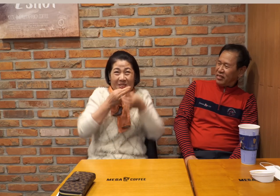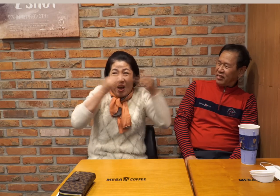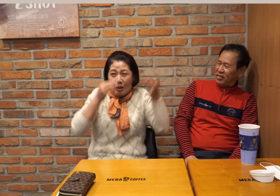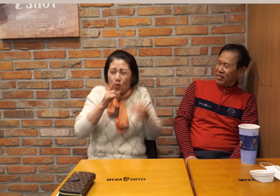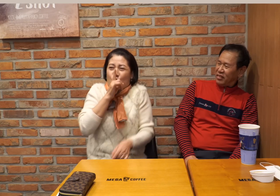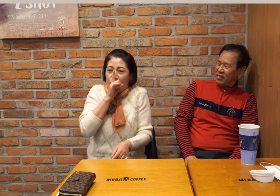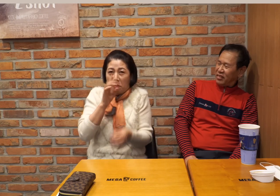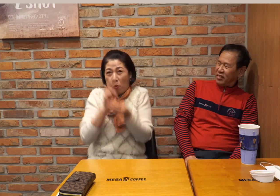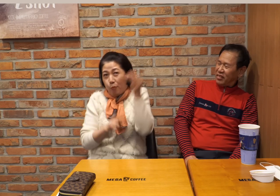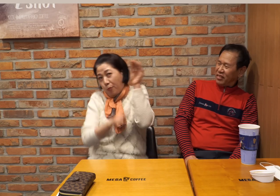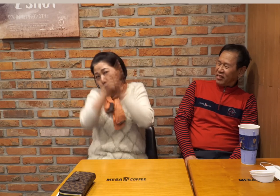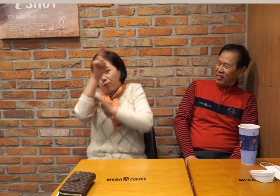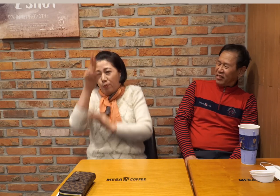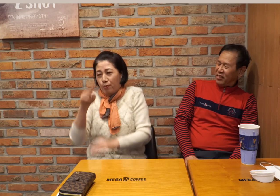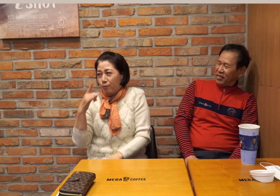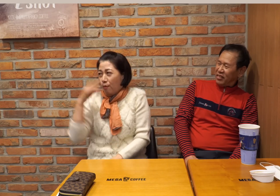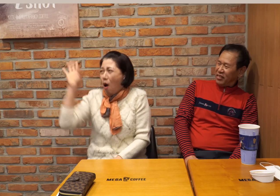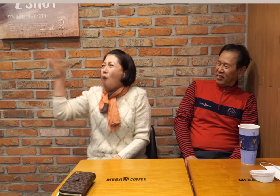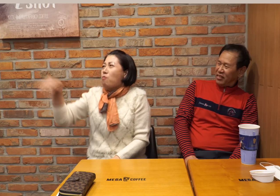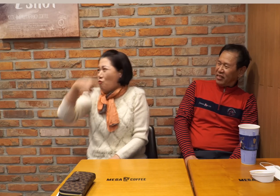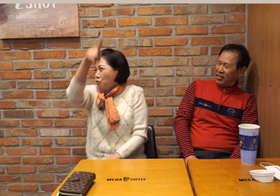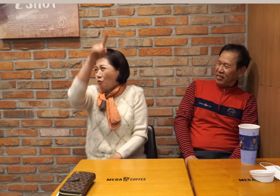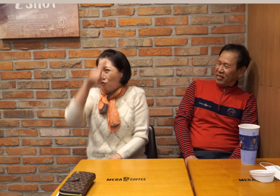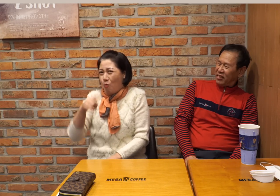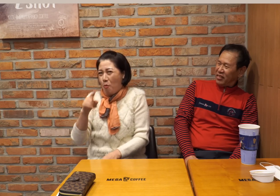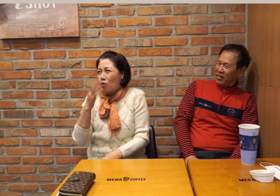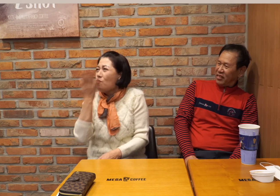and I screamed and the man ran away. I told my mom about this.